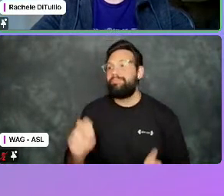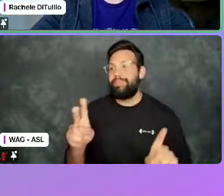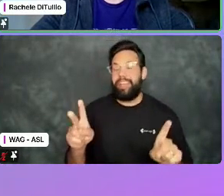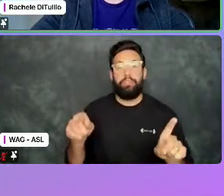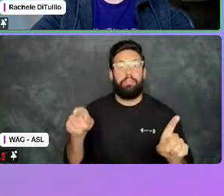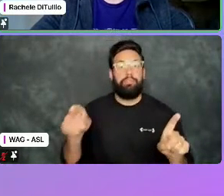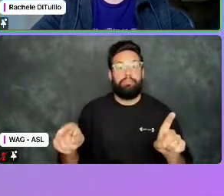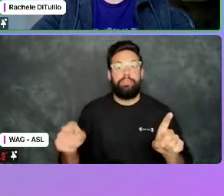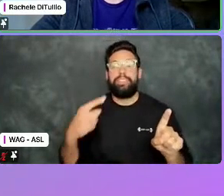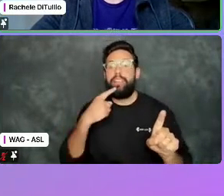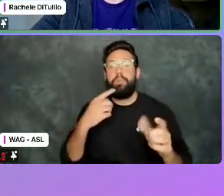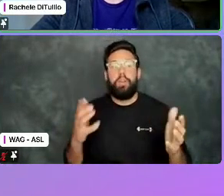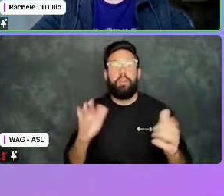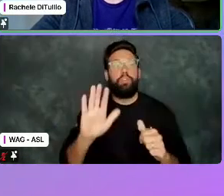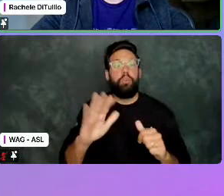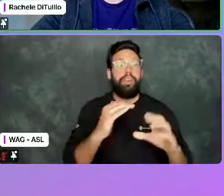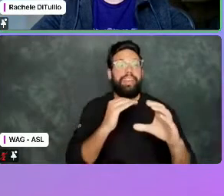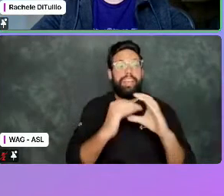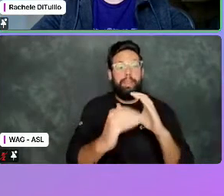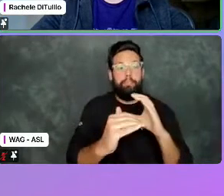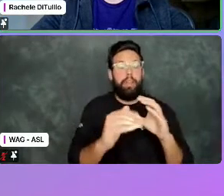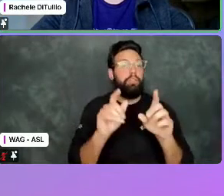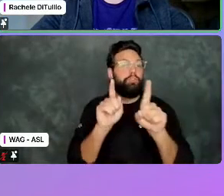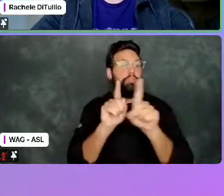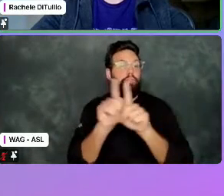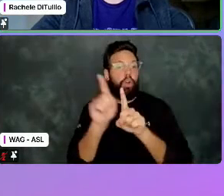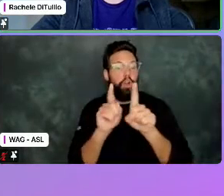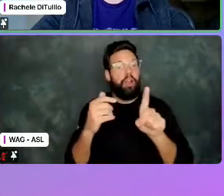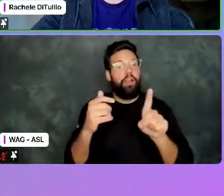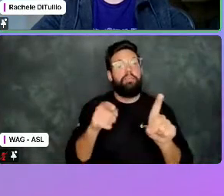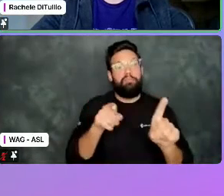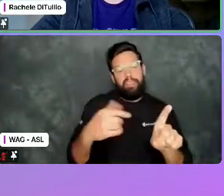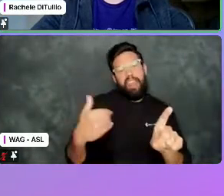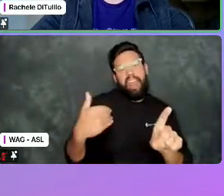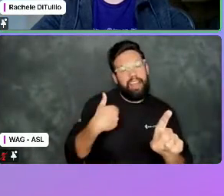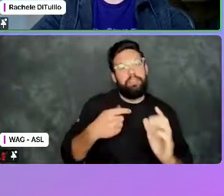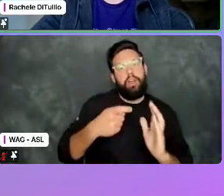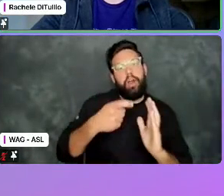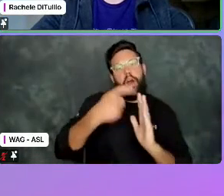field sounds like. [>>] Your email start start